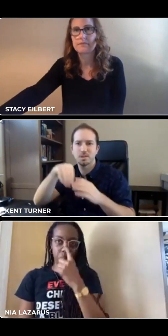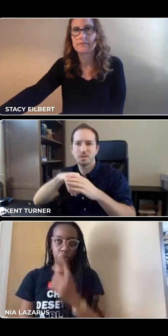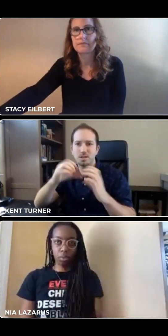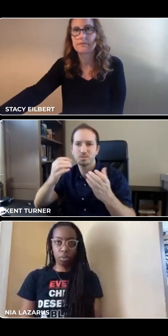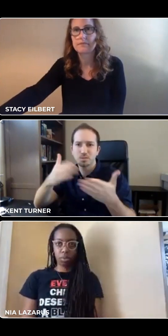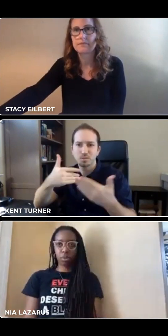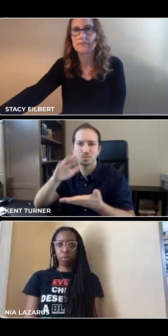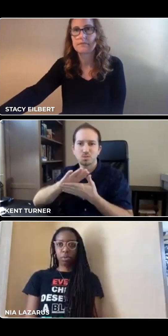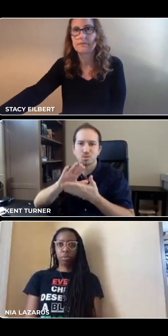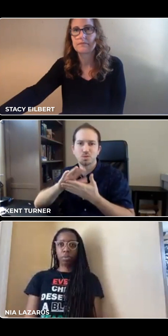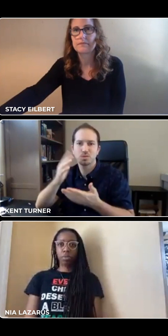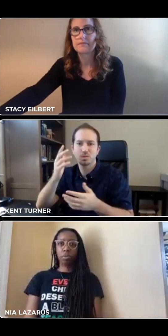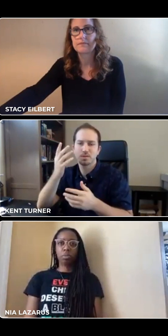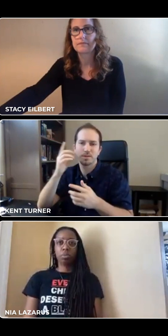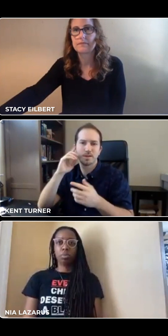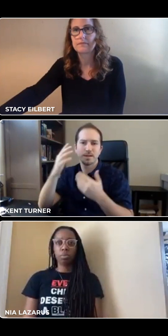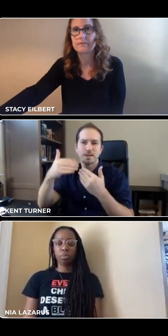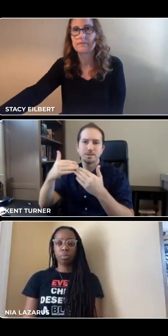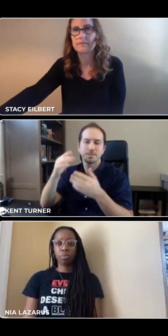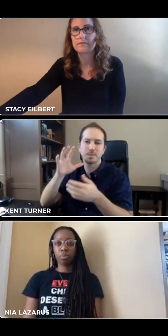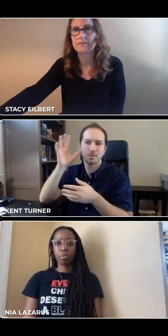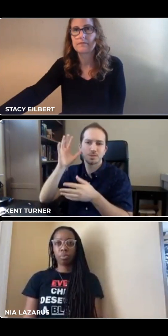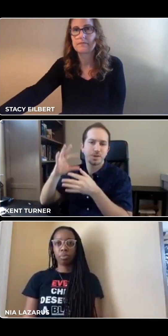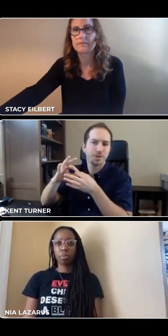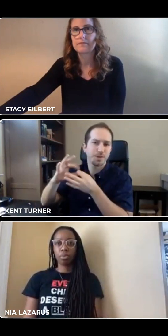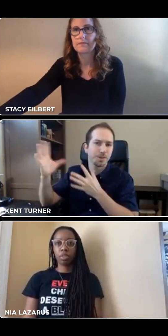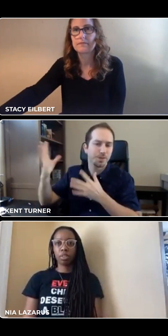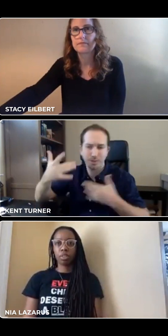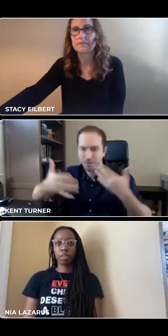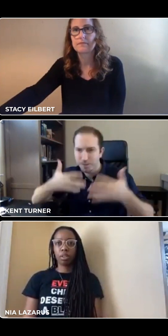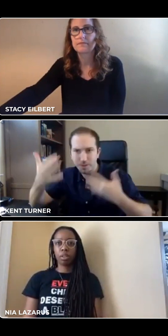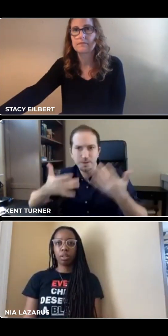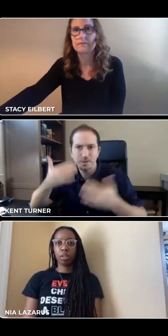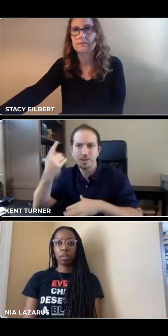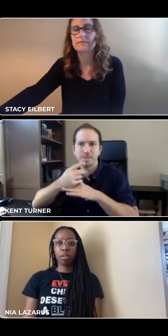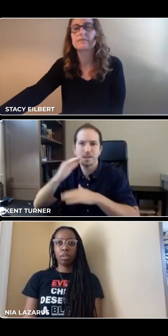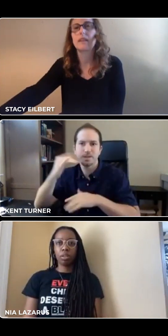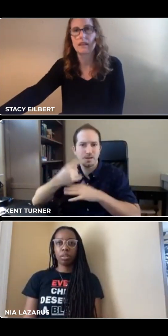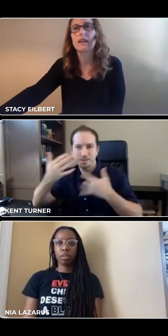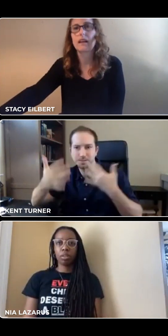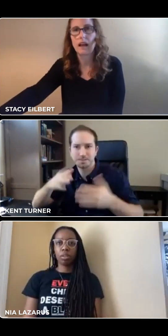that relationship with them. At school, in the classroom, it's easy for them to detach